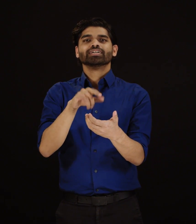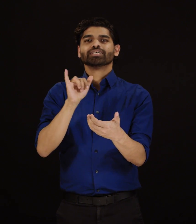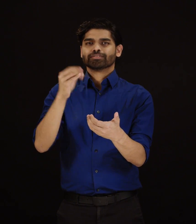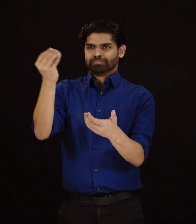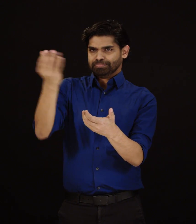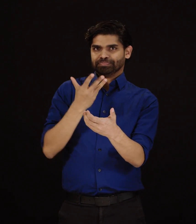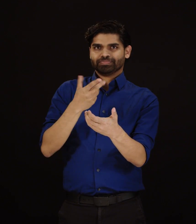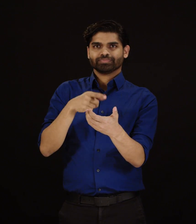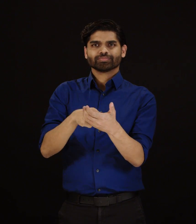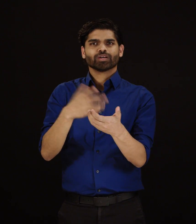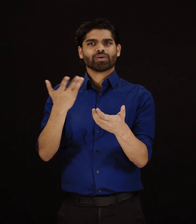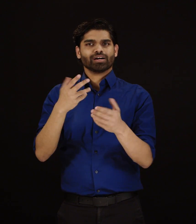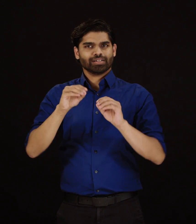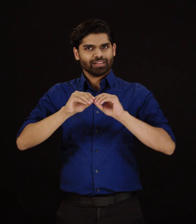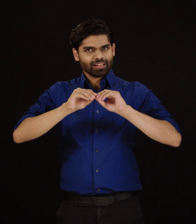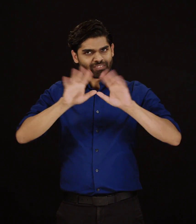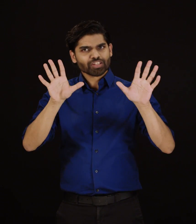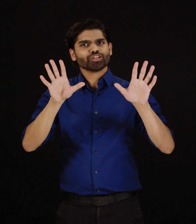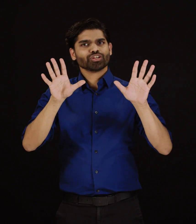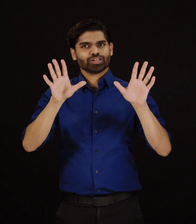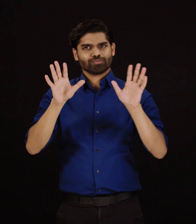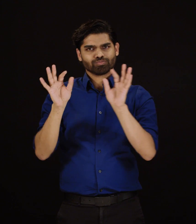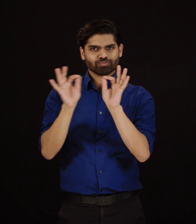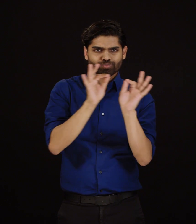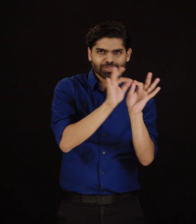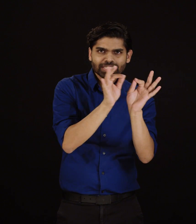text messaging, and data services.